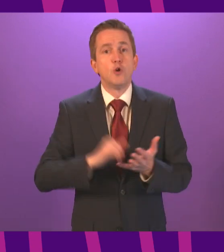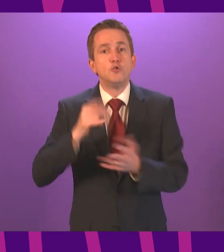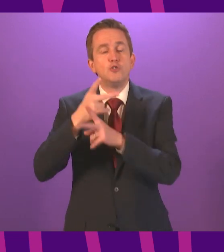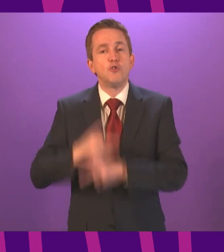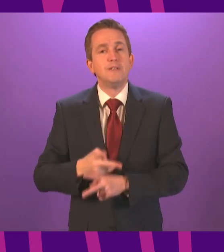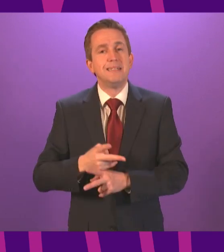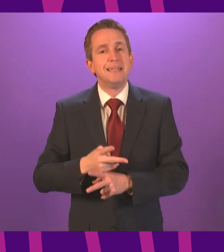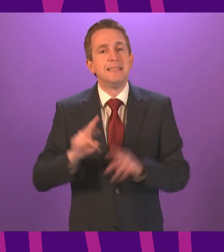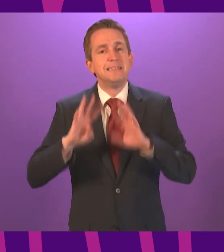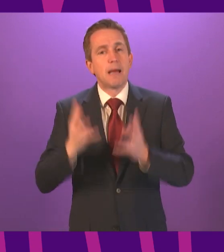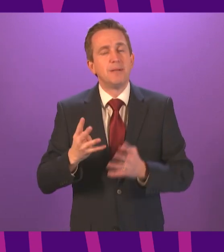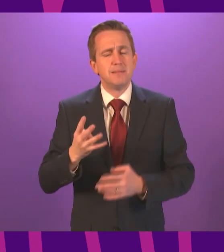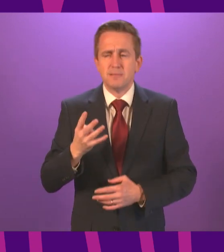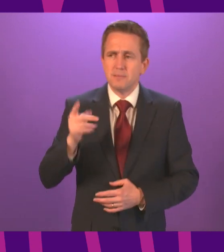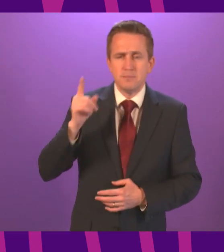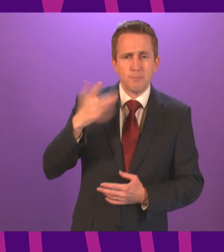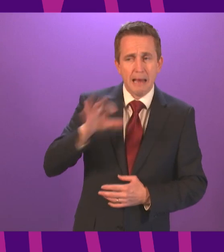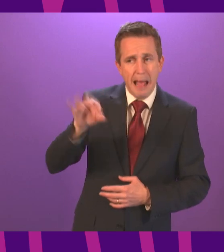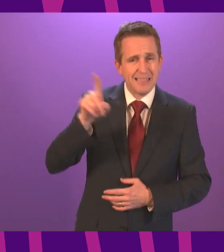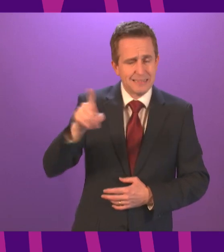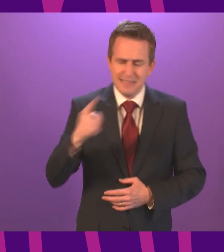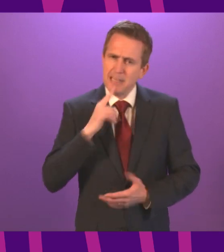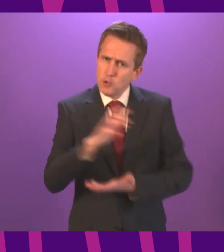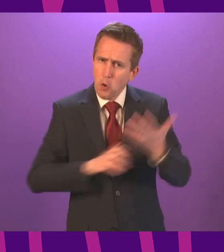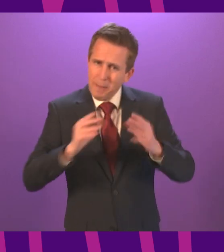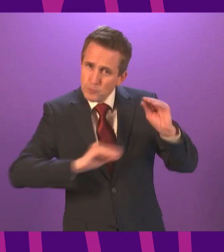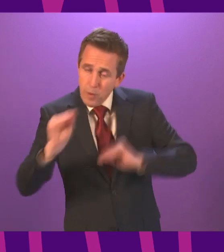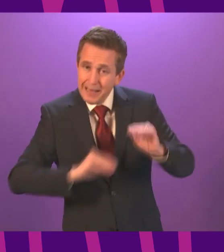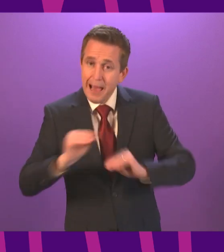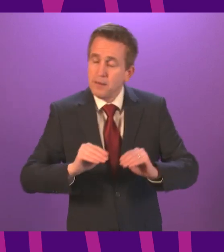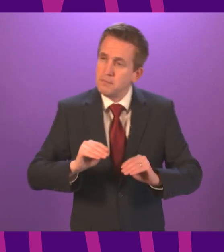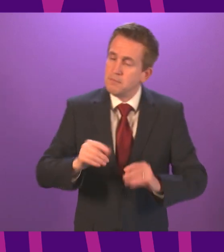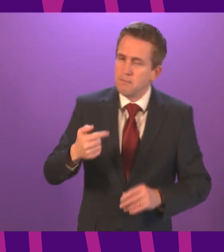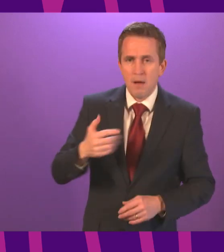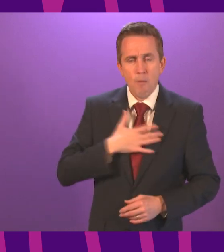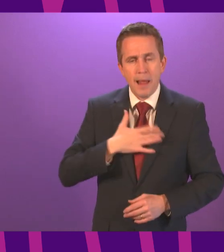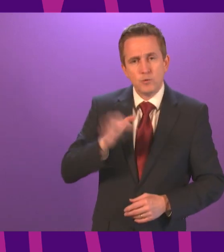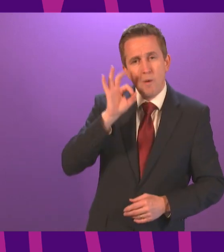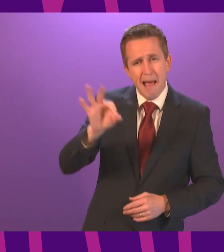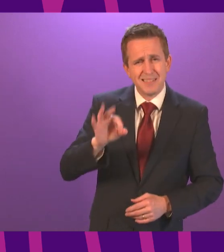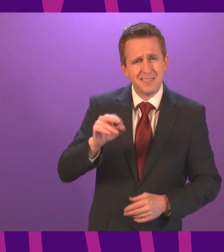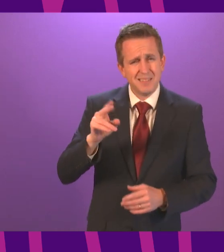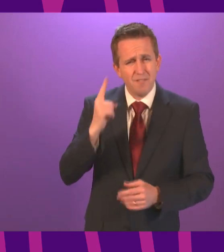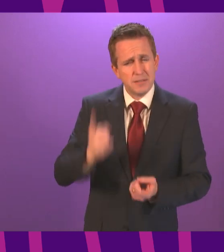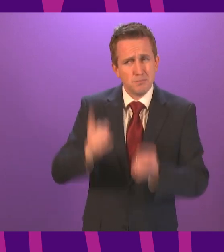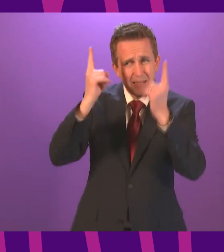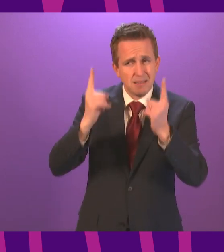I have put to the First Minister today a simple way in which to do it, and I ask her if it could at least be considered.